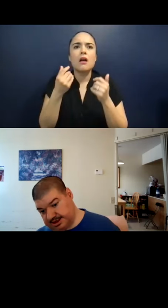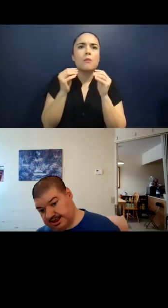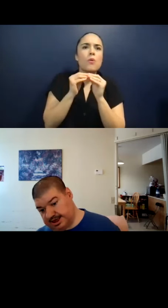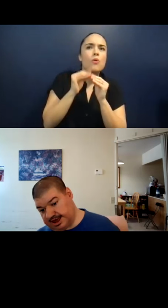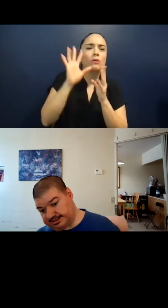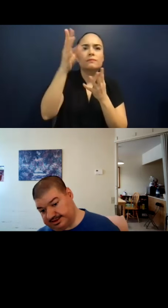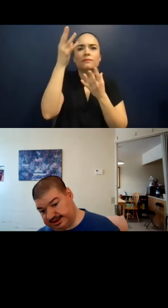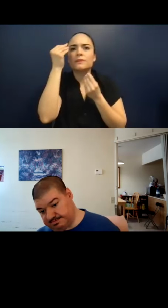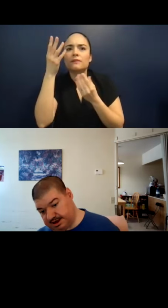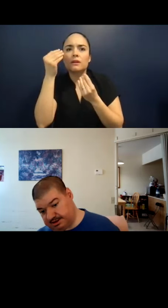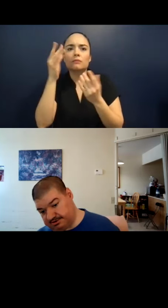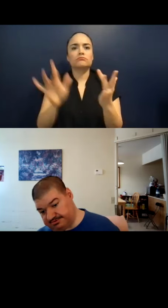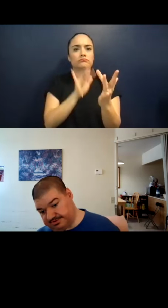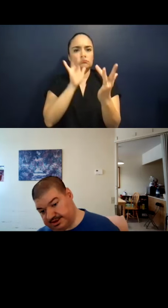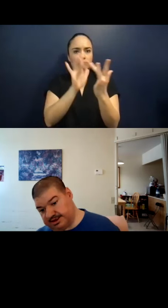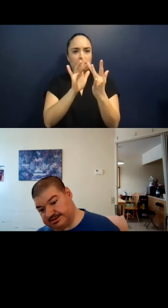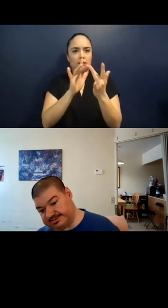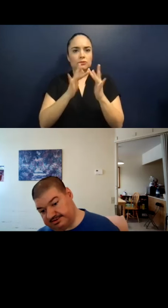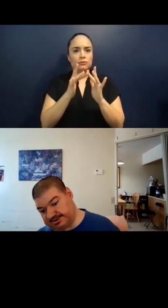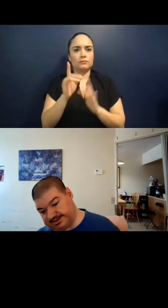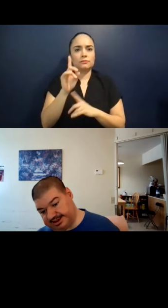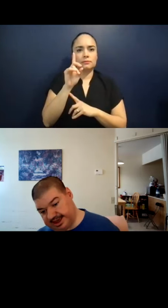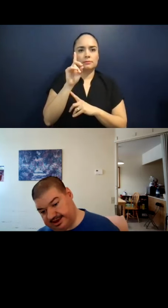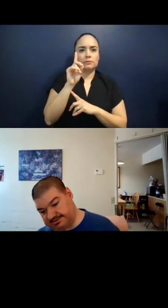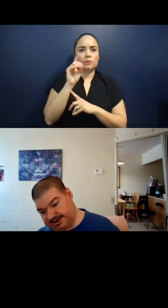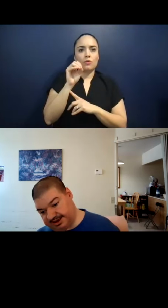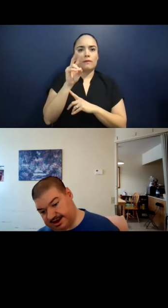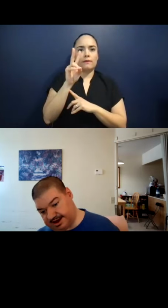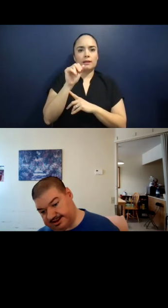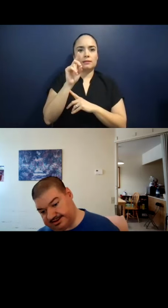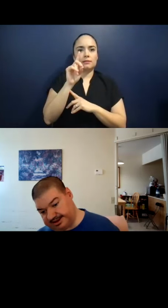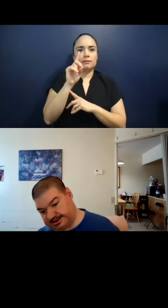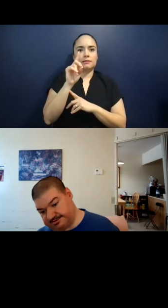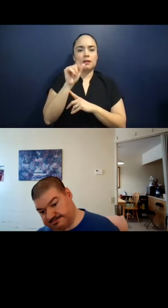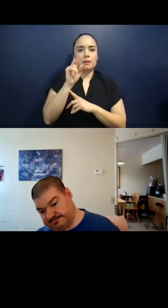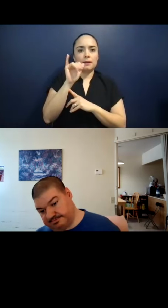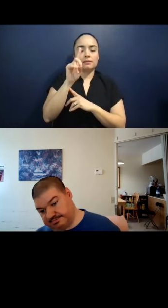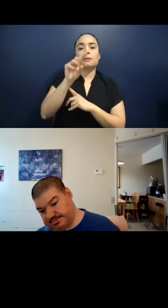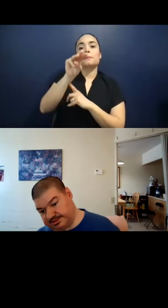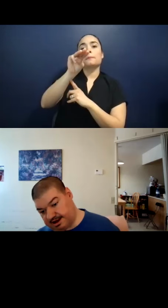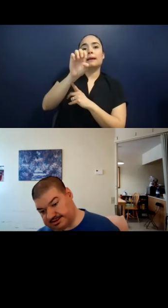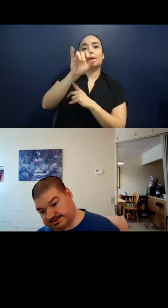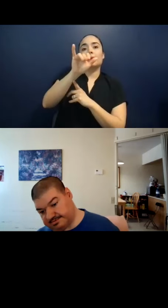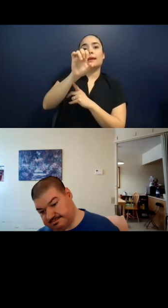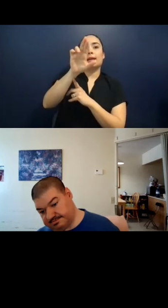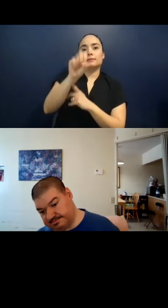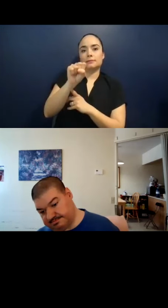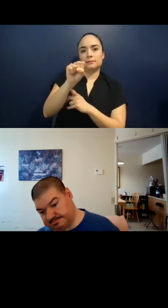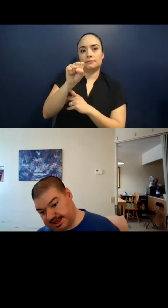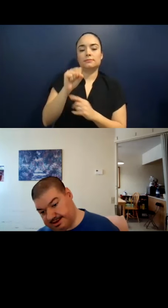For more information, please contact David Myers, my senior manager of independent living programs